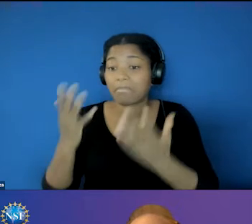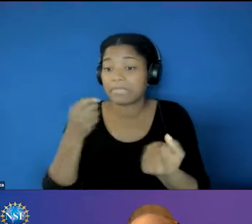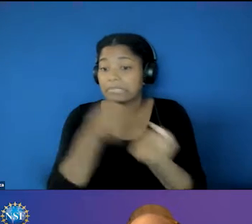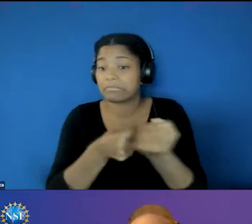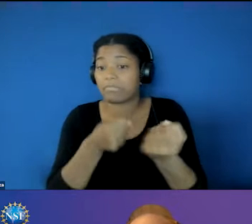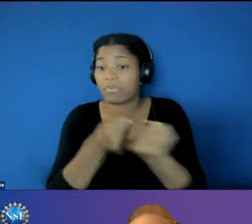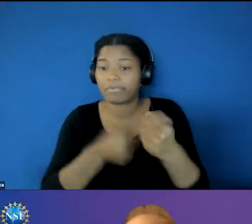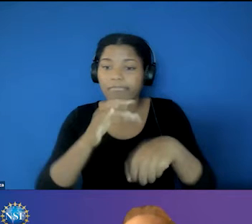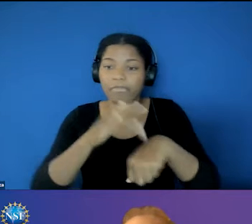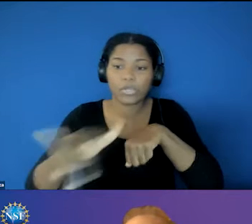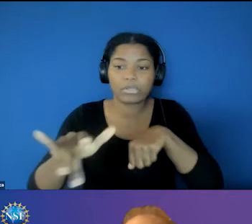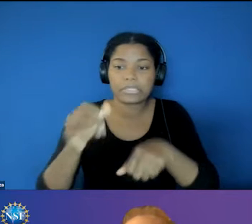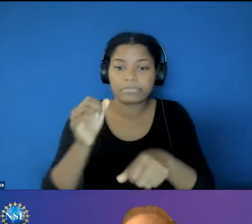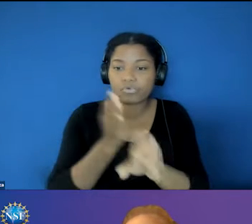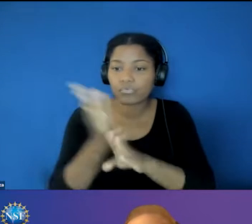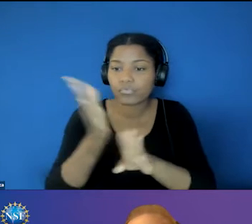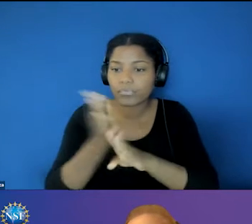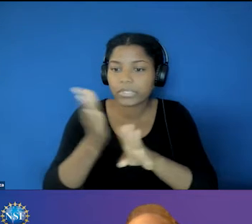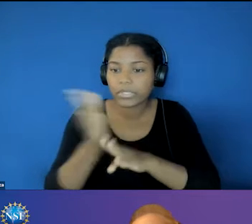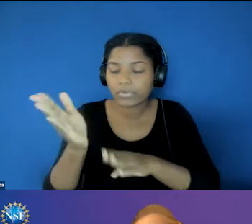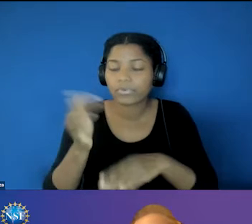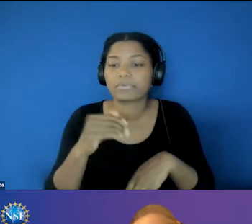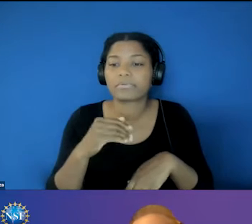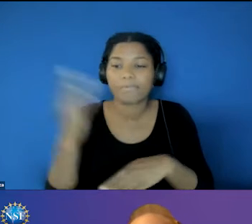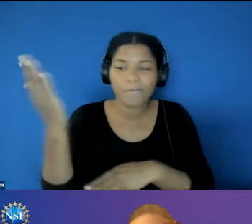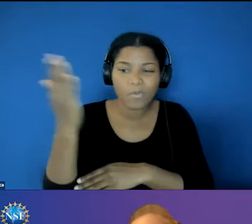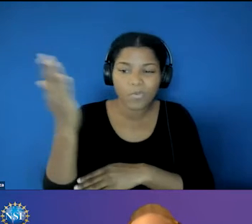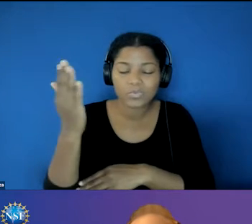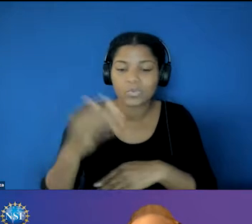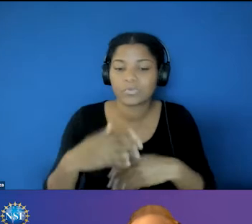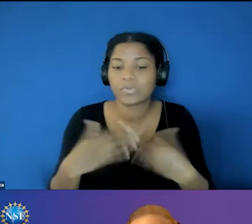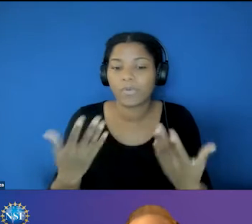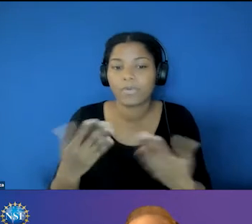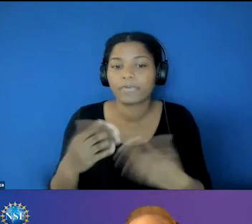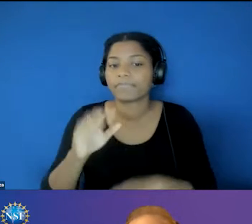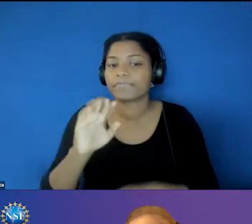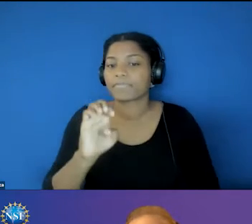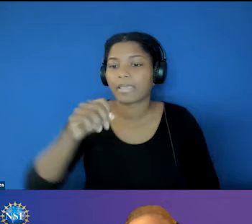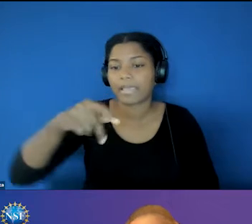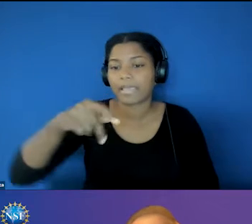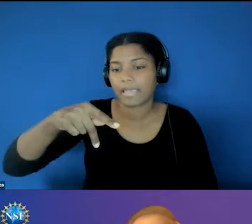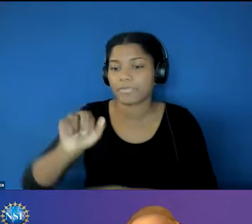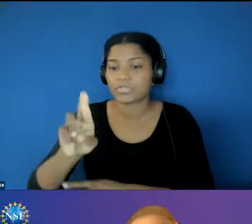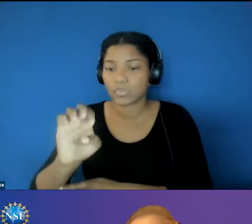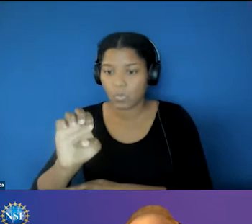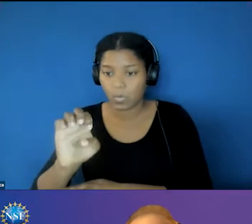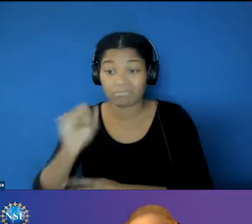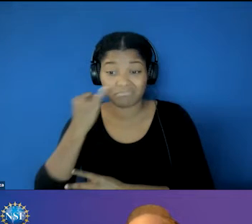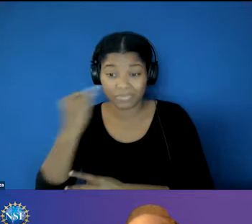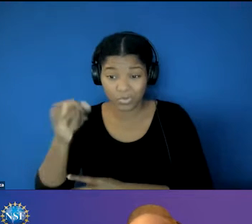geographically under-served regions, including EPSCoR jurisdictions. If you're in an EPSCoR,